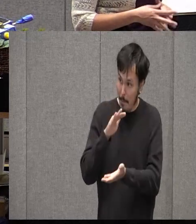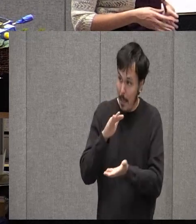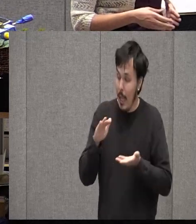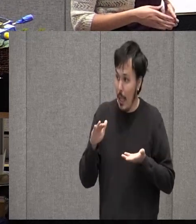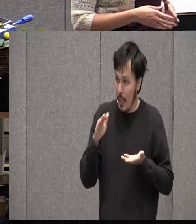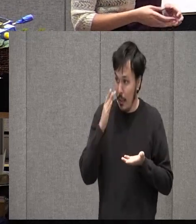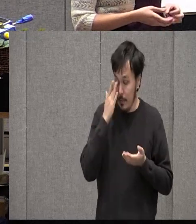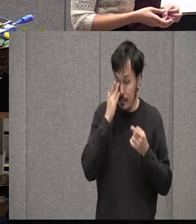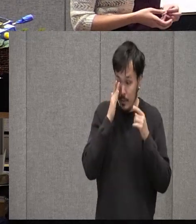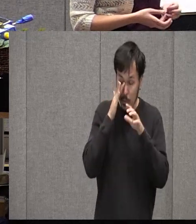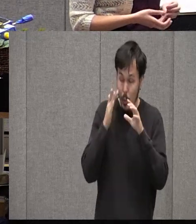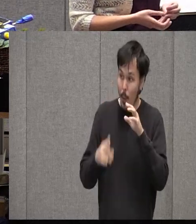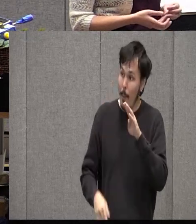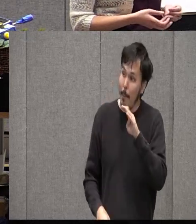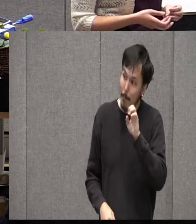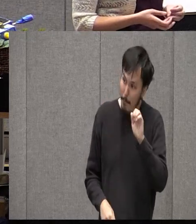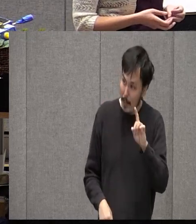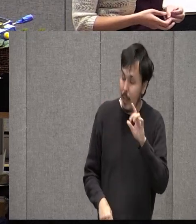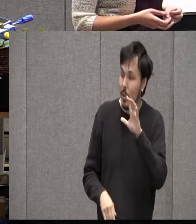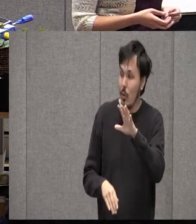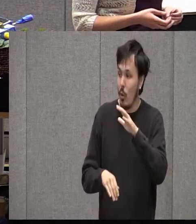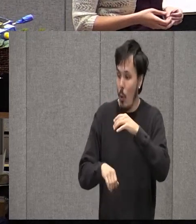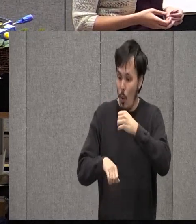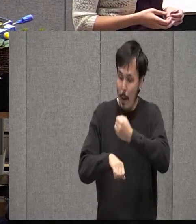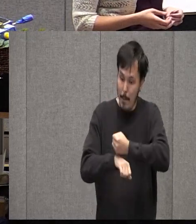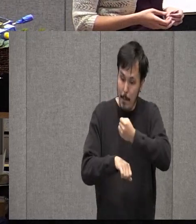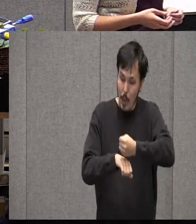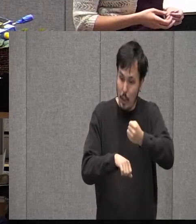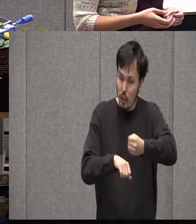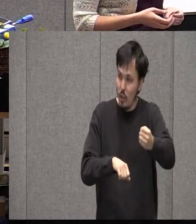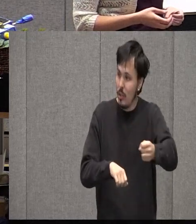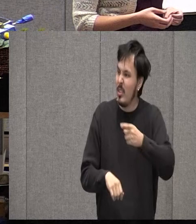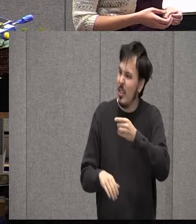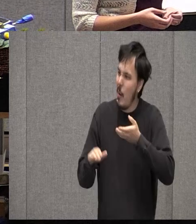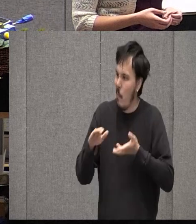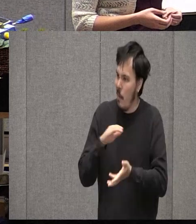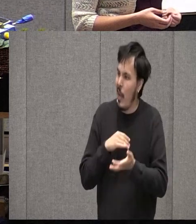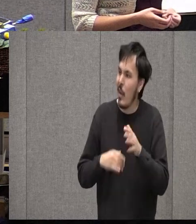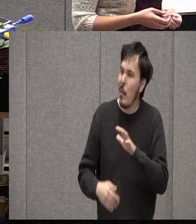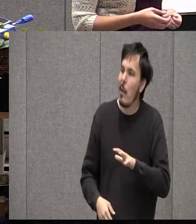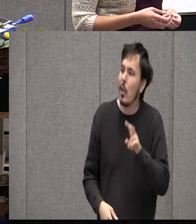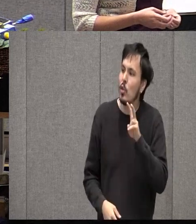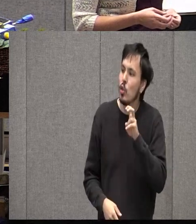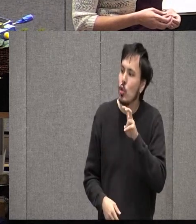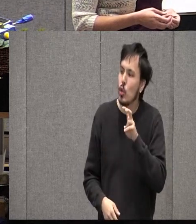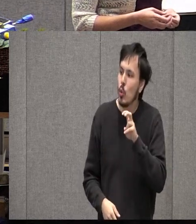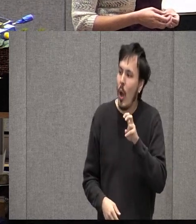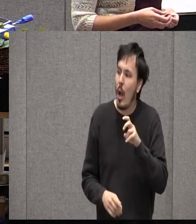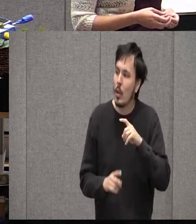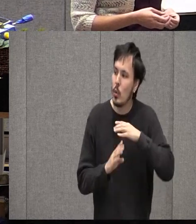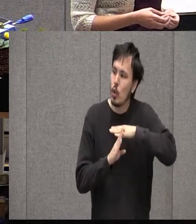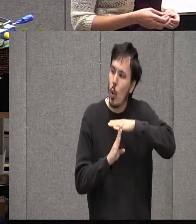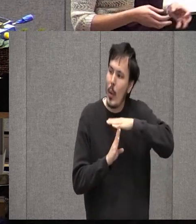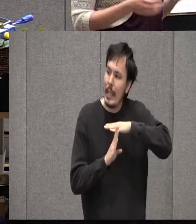your beads or your impressions or whatever. You would probably bake it at about 200 degrees probably for about an hour.